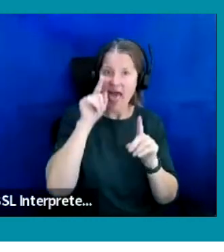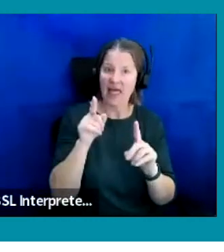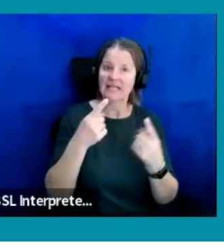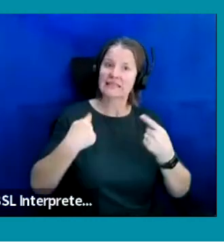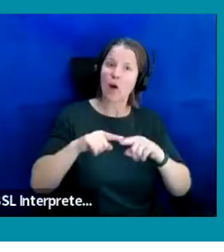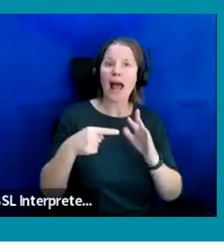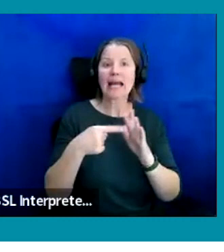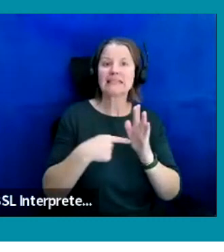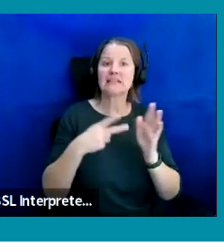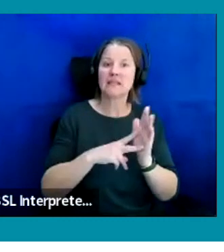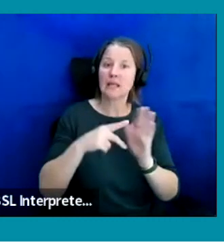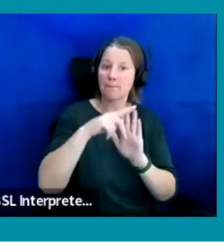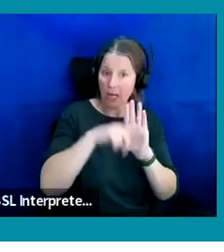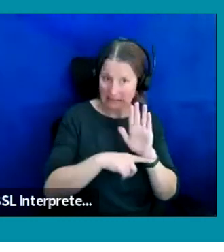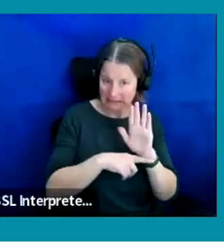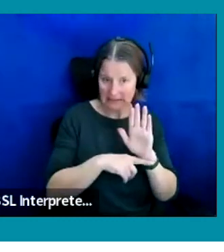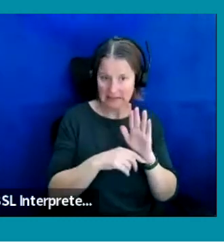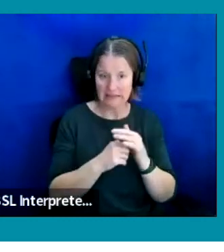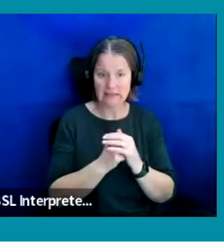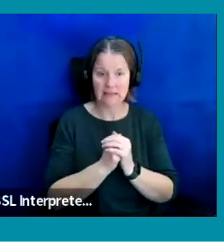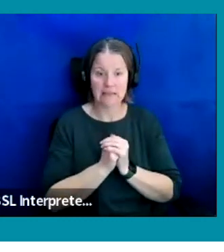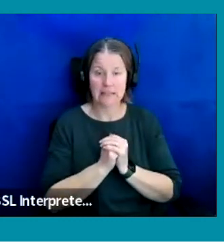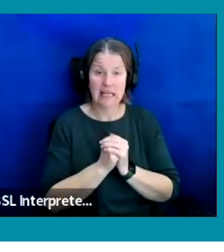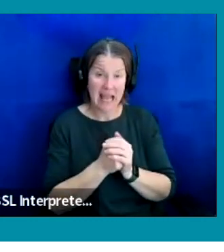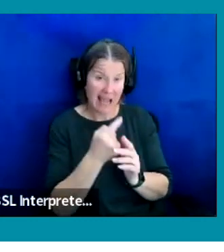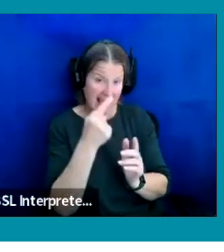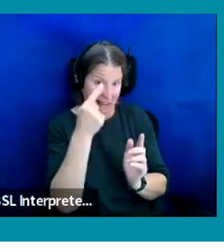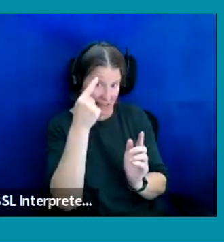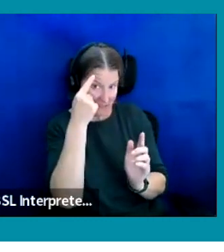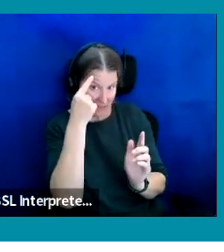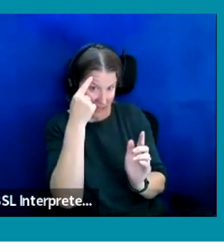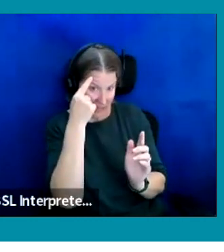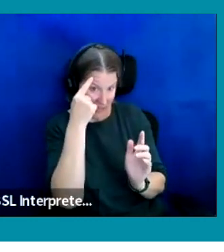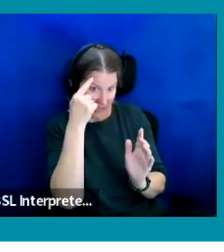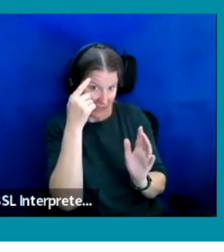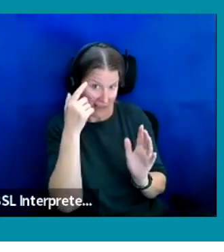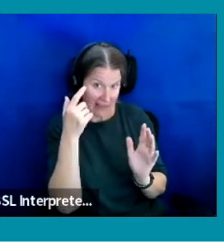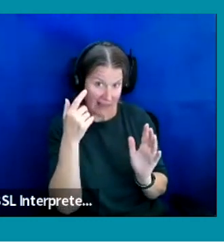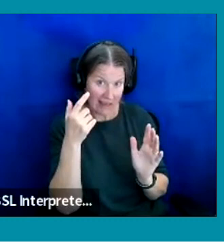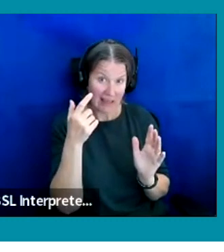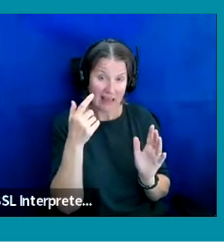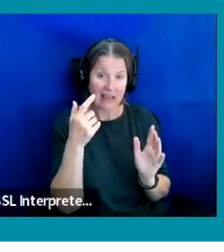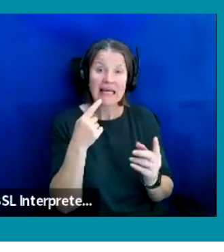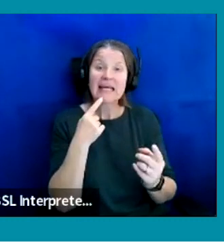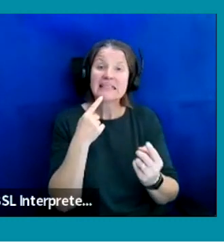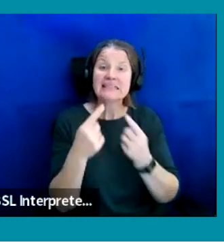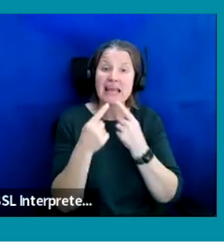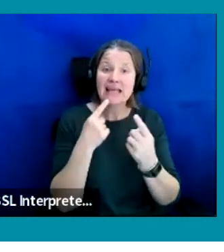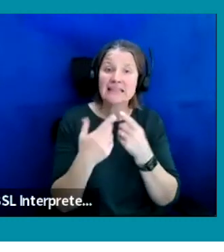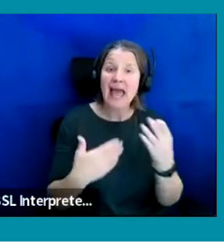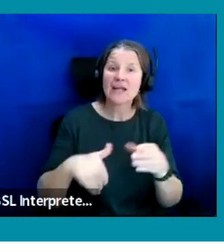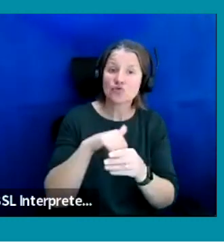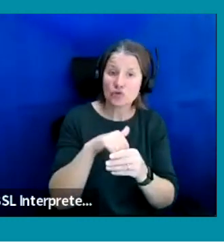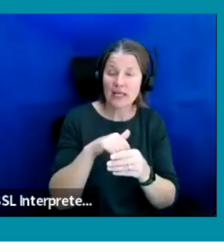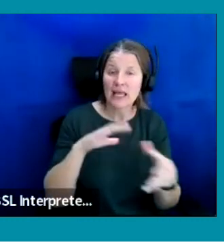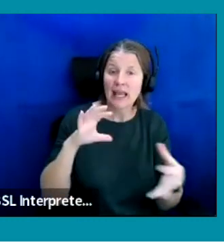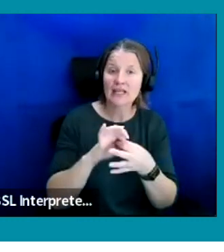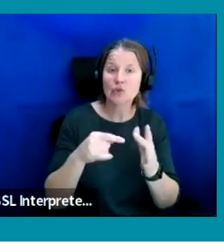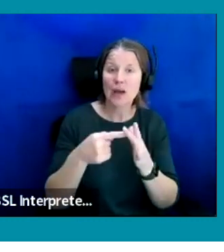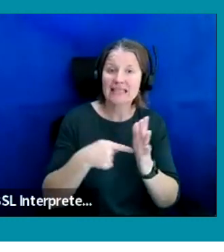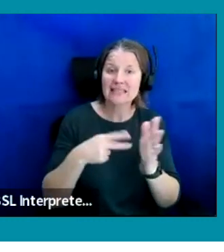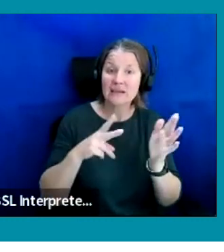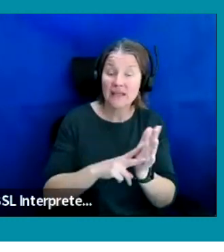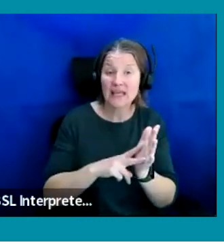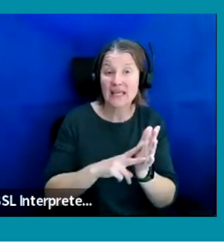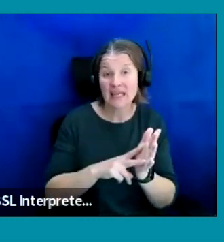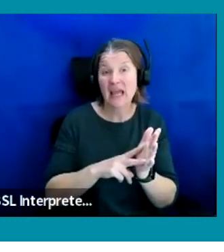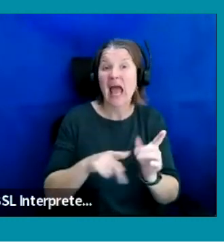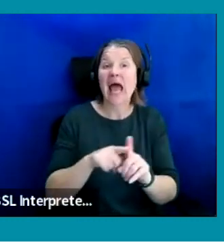And I think yeah, autism is data entry related to ITV including digital design.